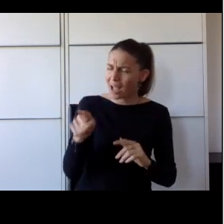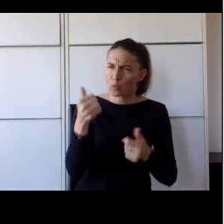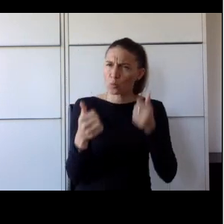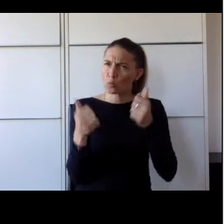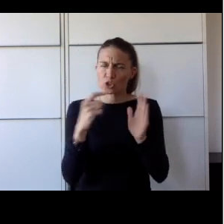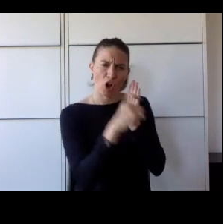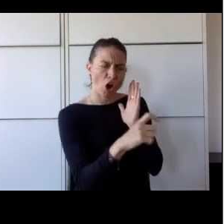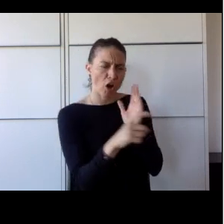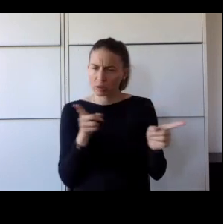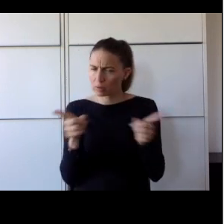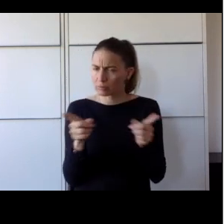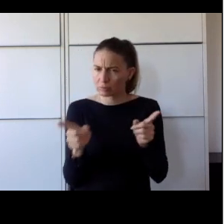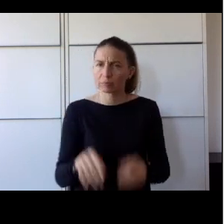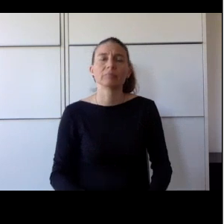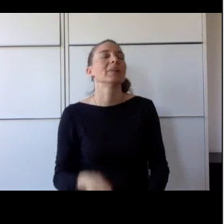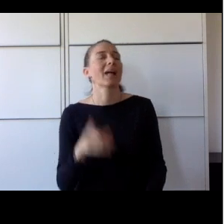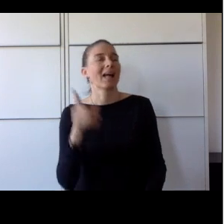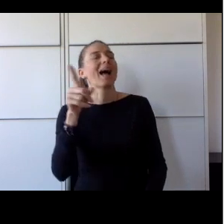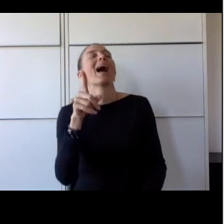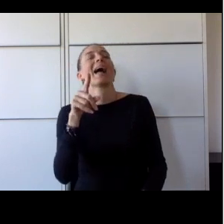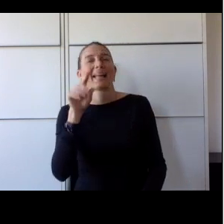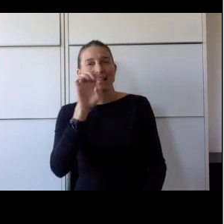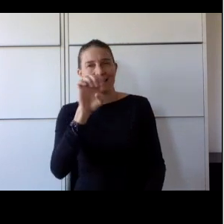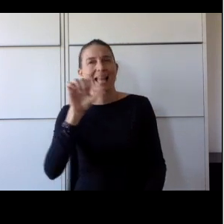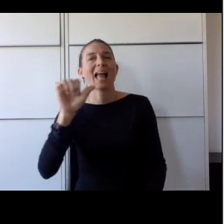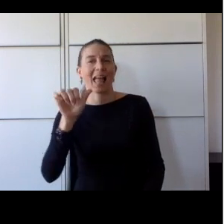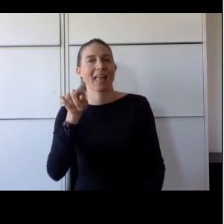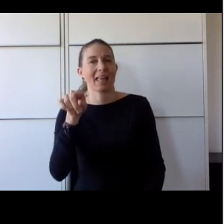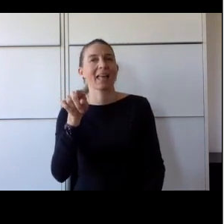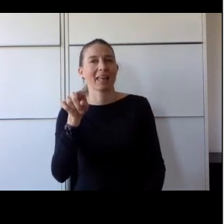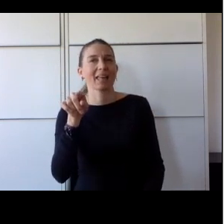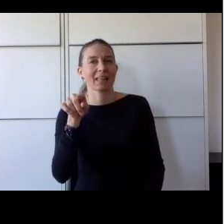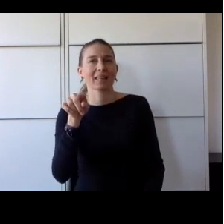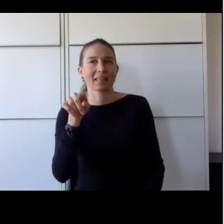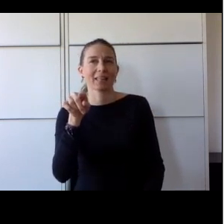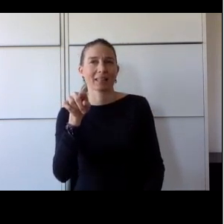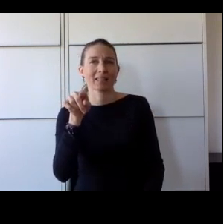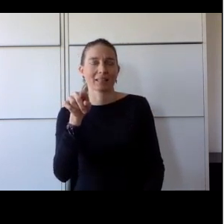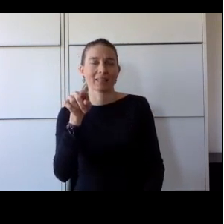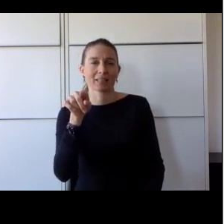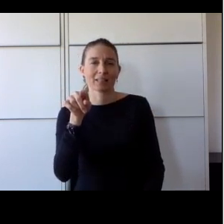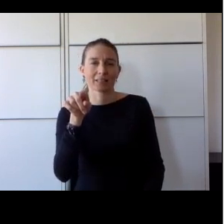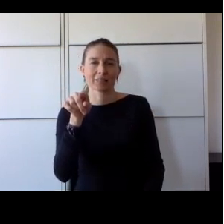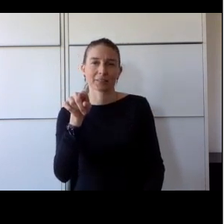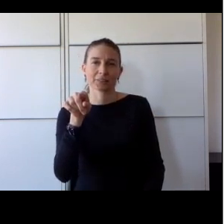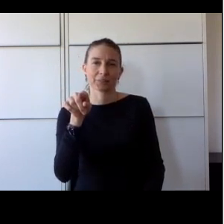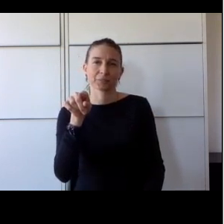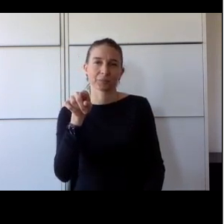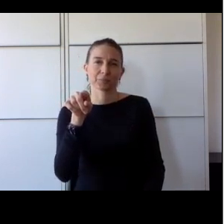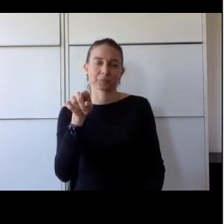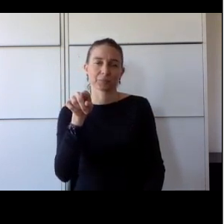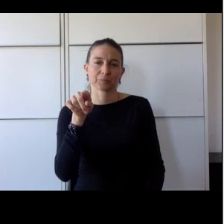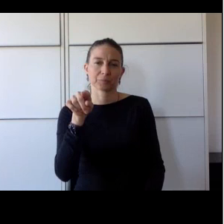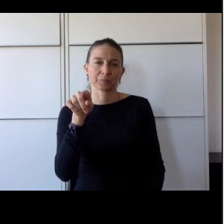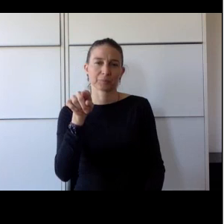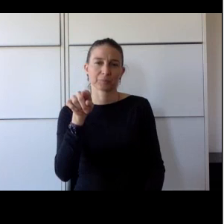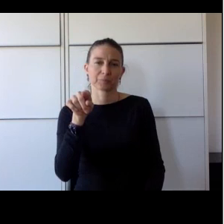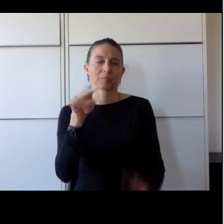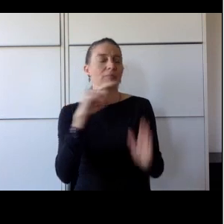It's in the Accessibility Act. There is a point on Article 4.8